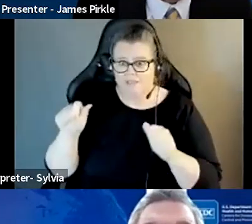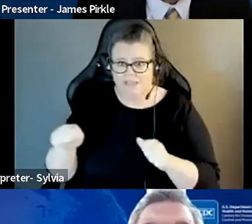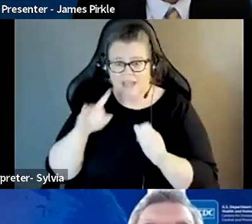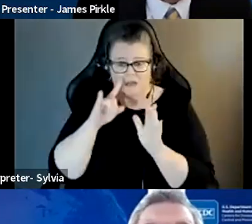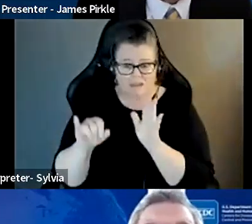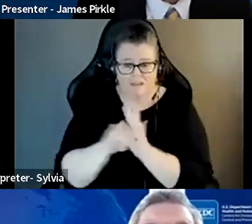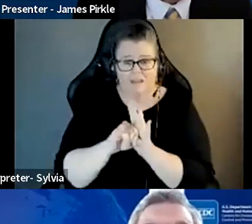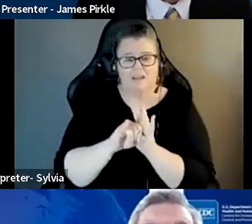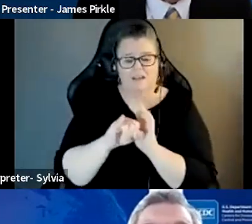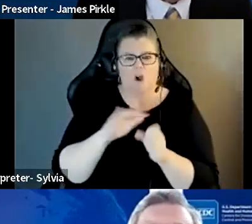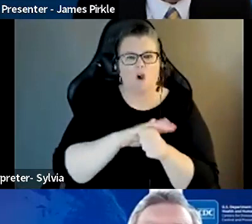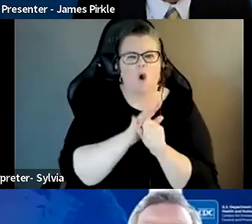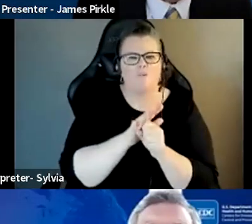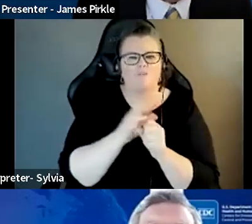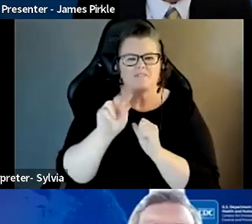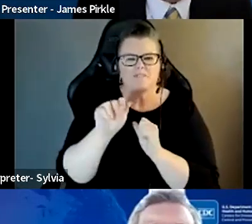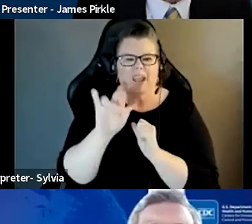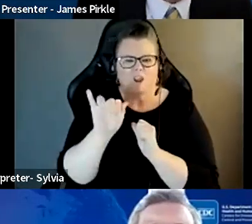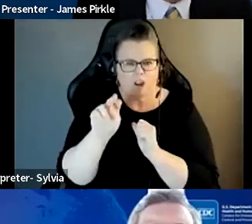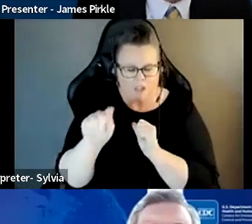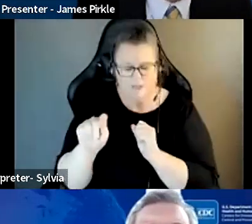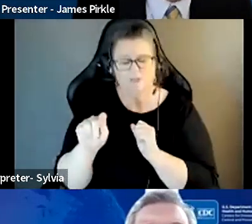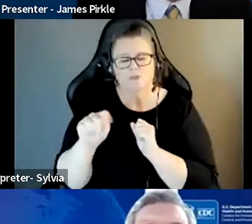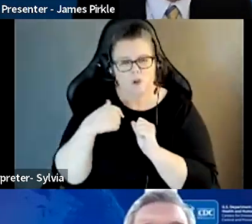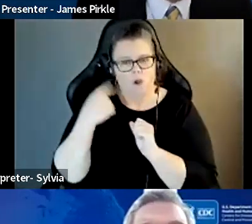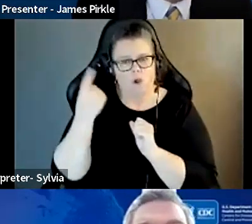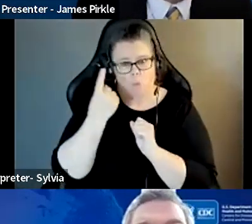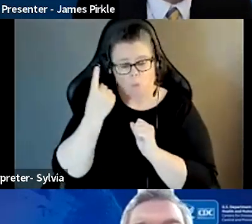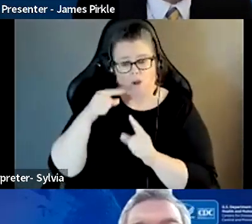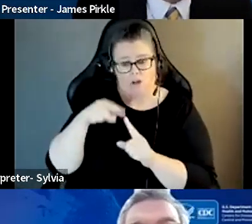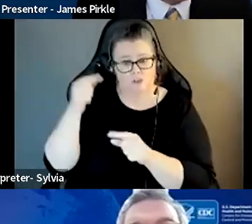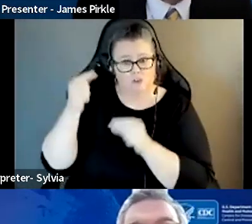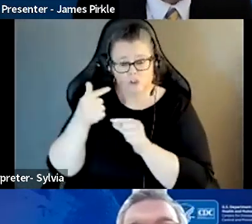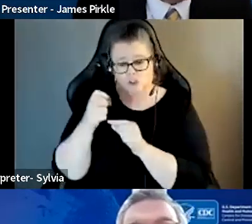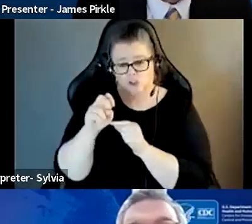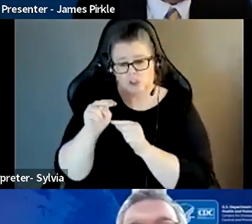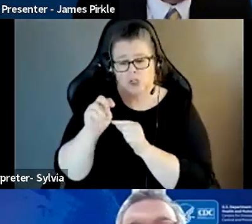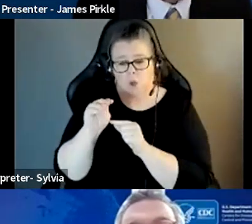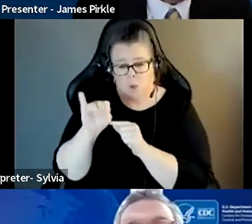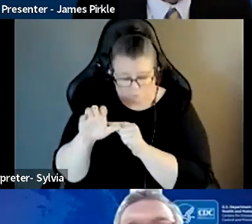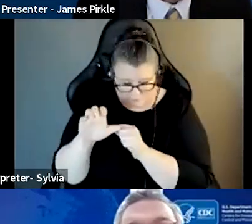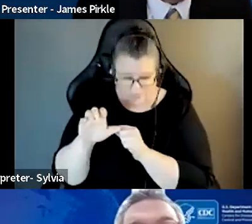And so I was wondering if the genomic surveillance initiative that Barbara mentioned earlier, if that's really looking